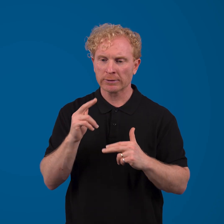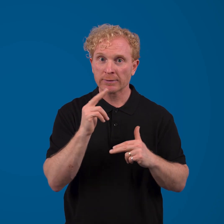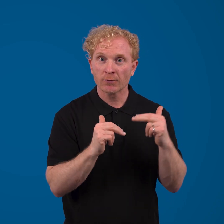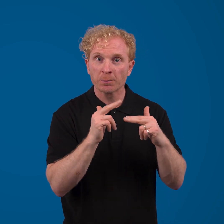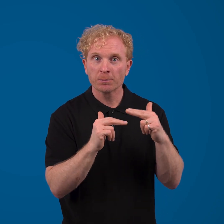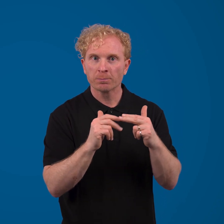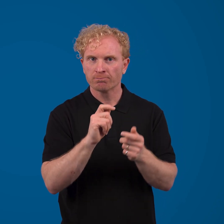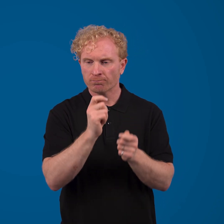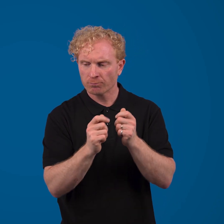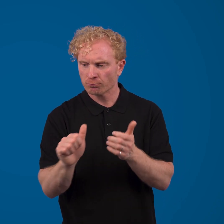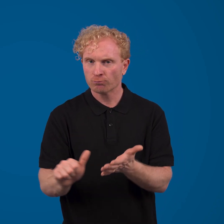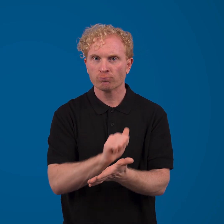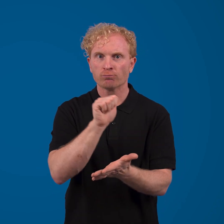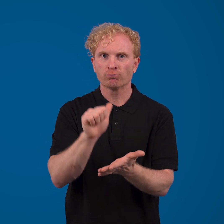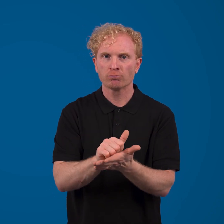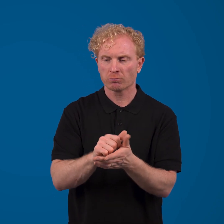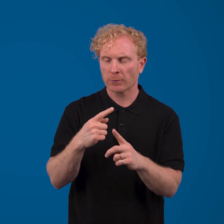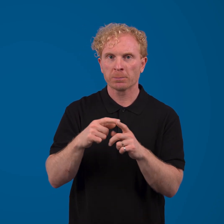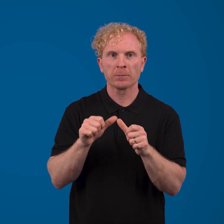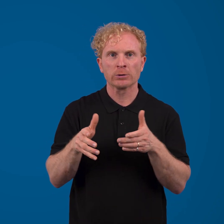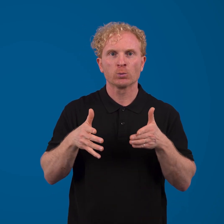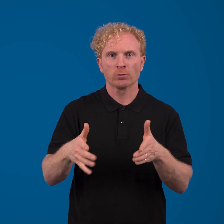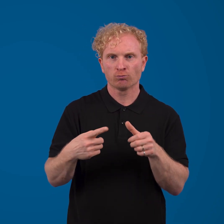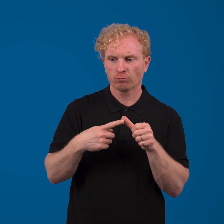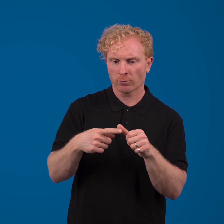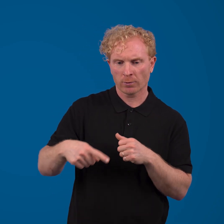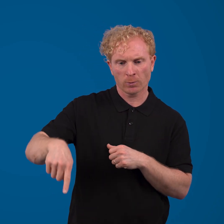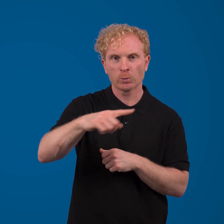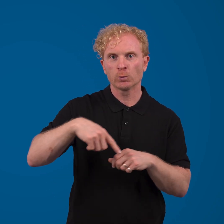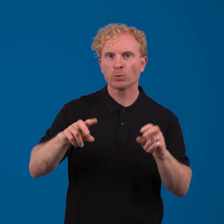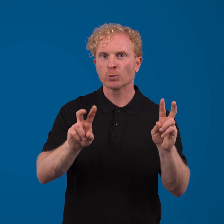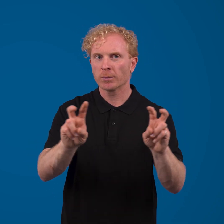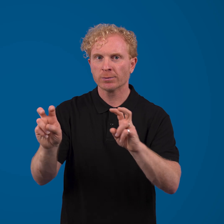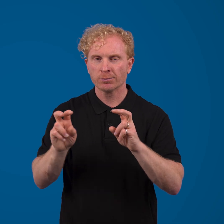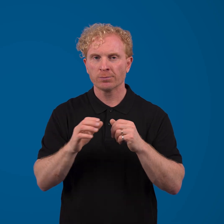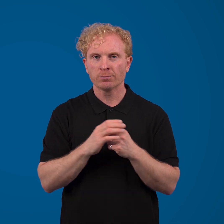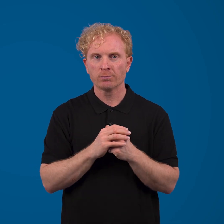to develop and implement appropriate and effective responses to these topics.